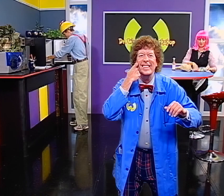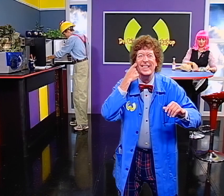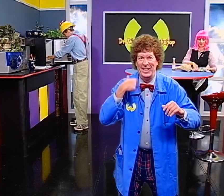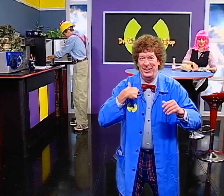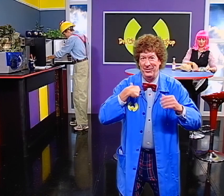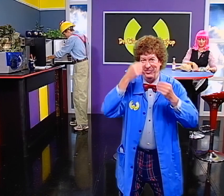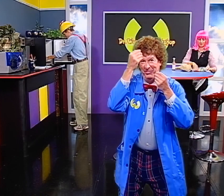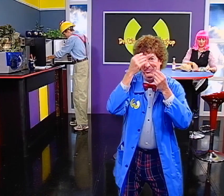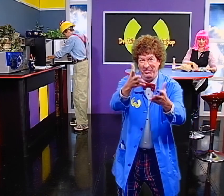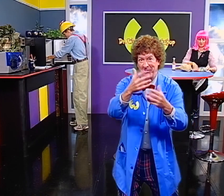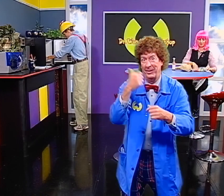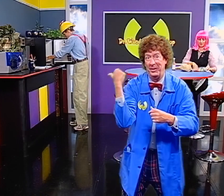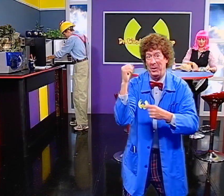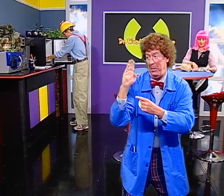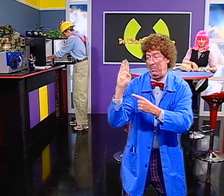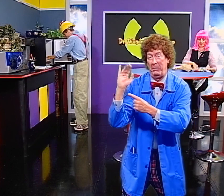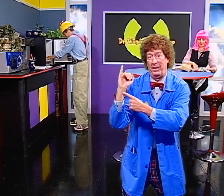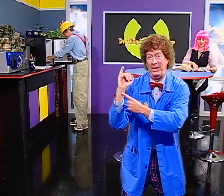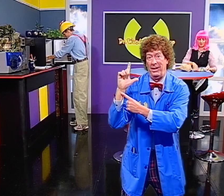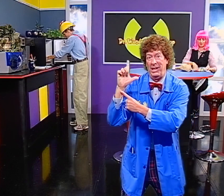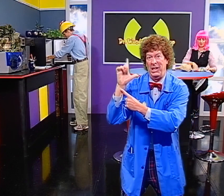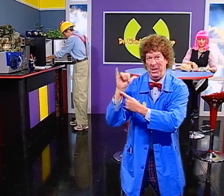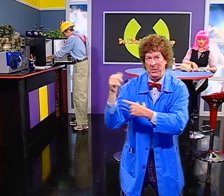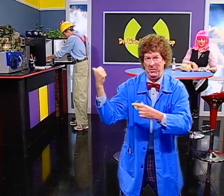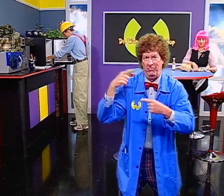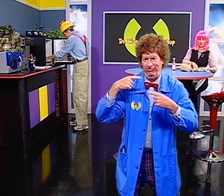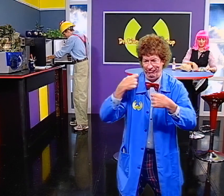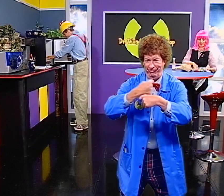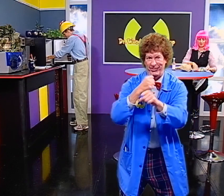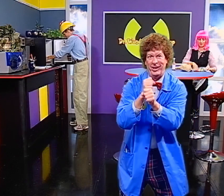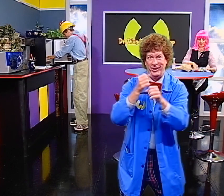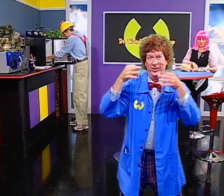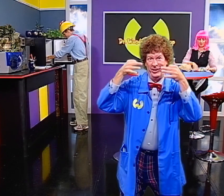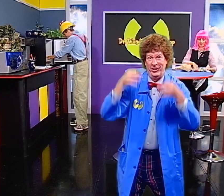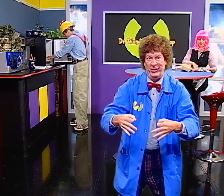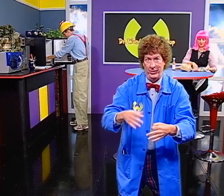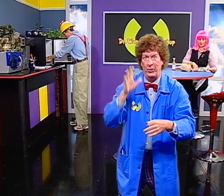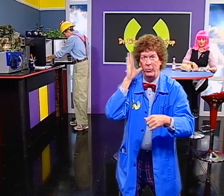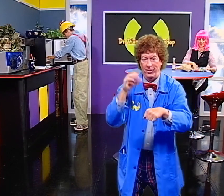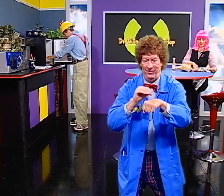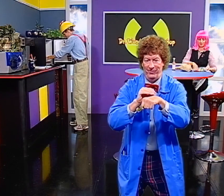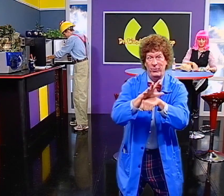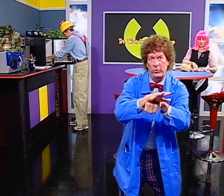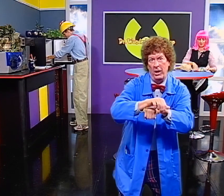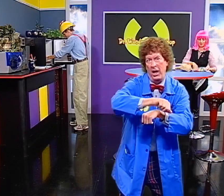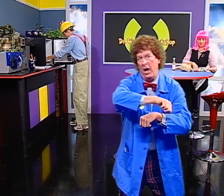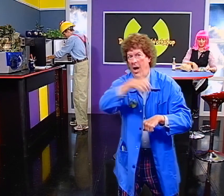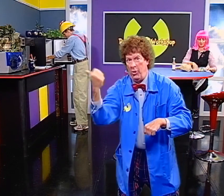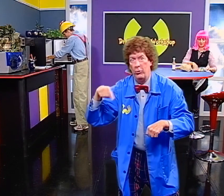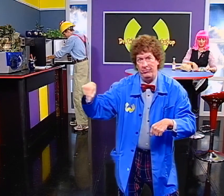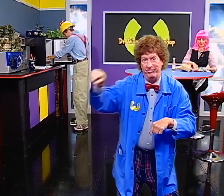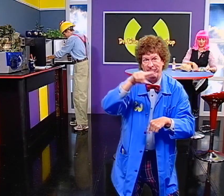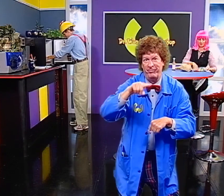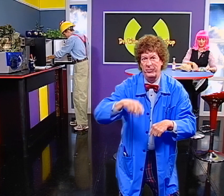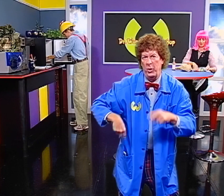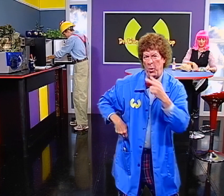HI AGAIN. OK. I TOLD YOU BEFORE THAT THE DECISIONS BILLY MAKES WILL AFFECT OTHERS AROUND HIM.